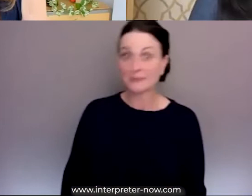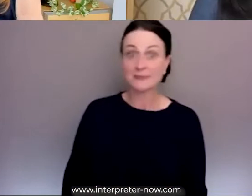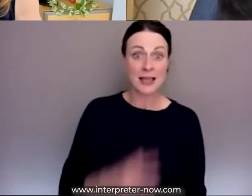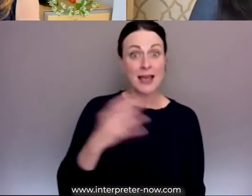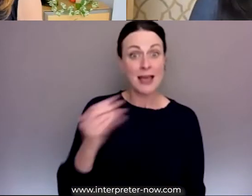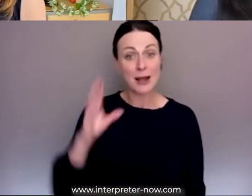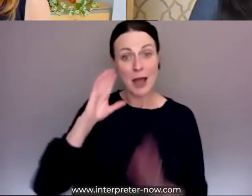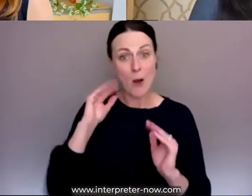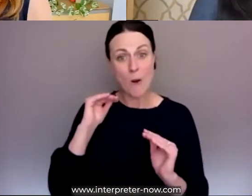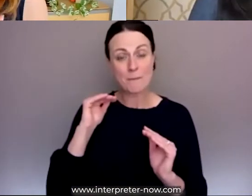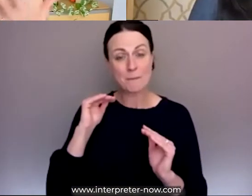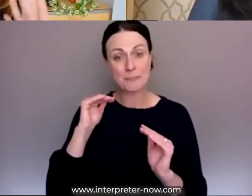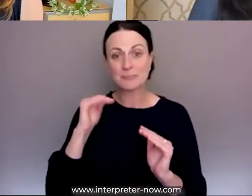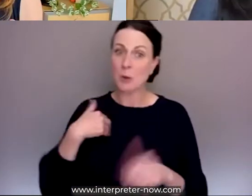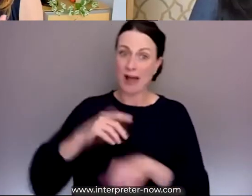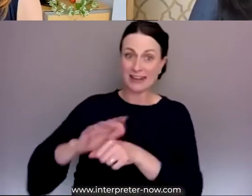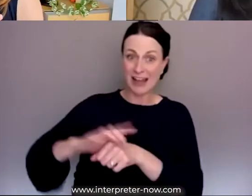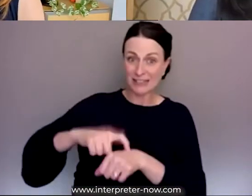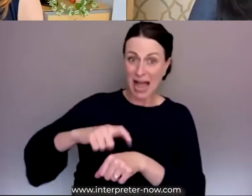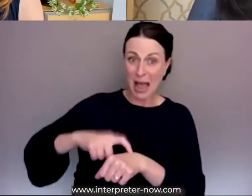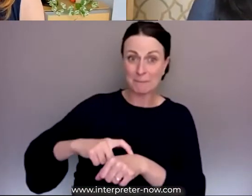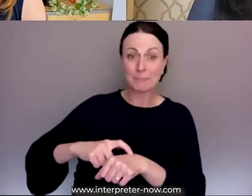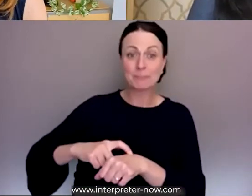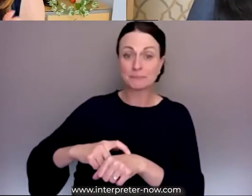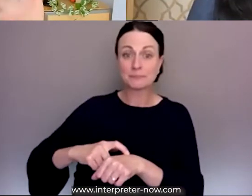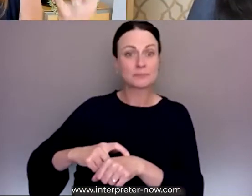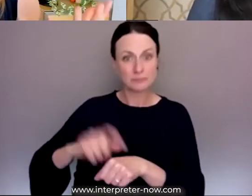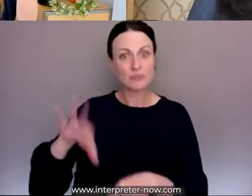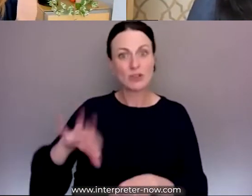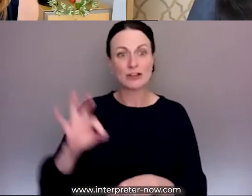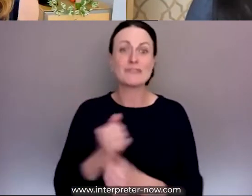And I hope you have time to find love today.